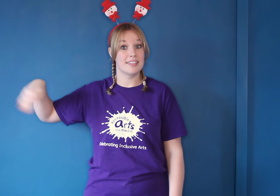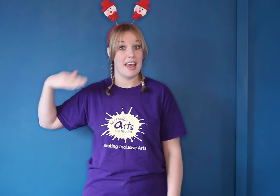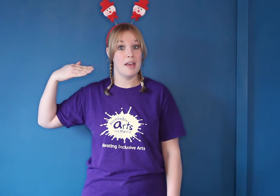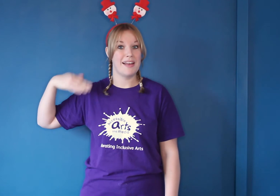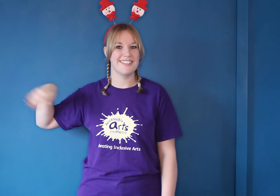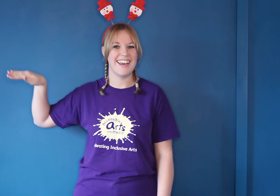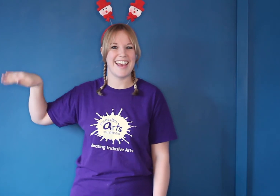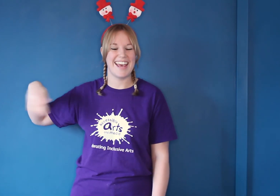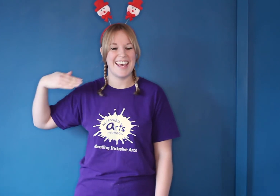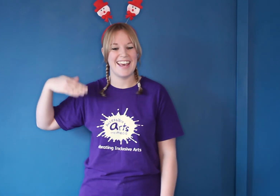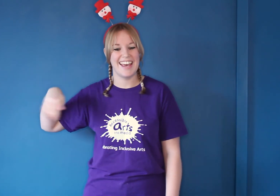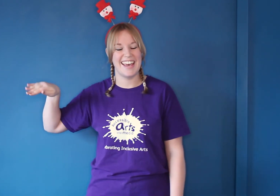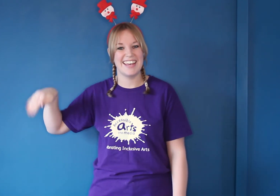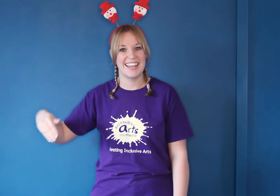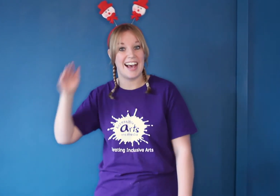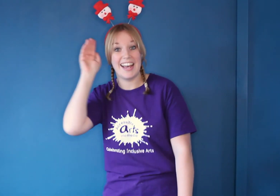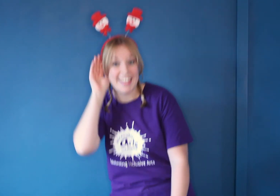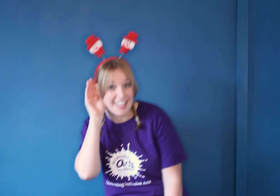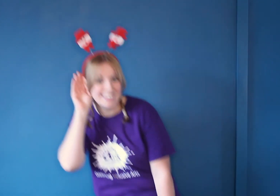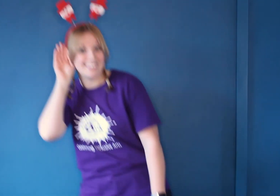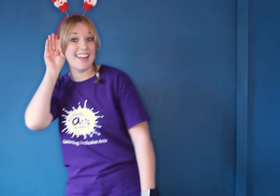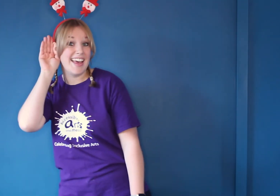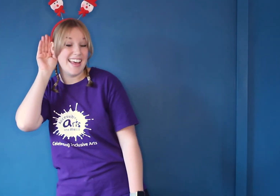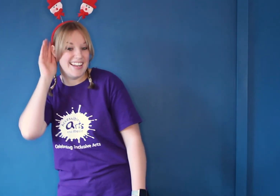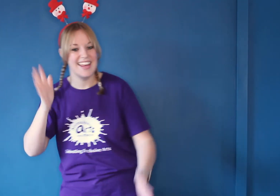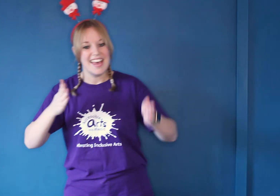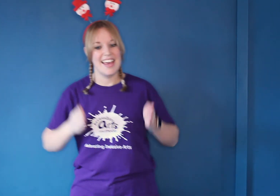Sleigh bells ring, are you listening?